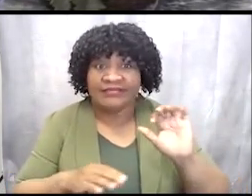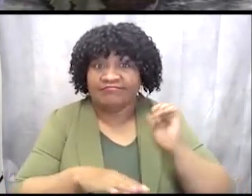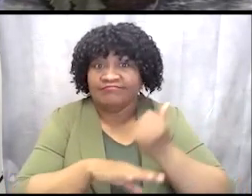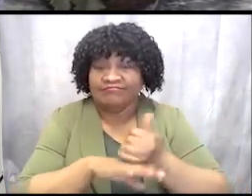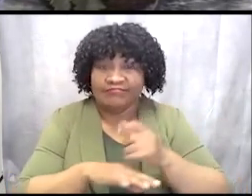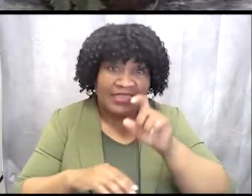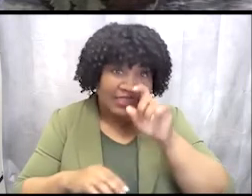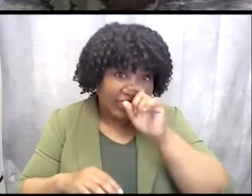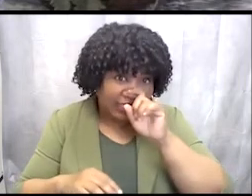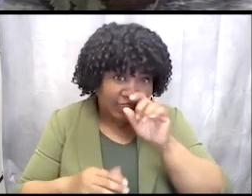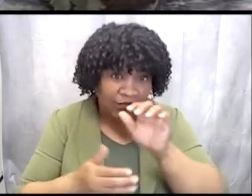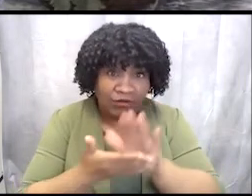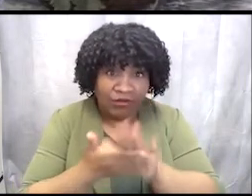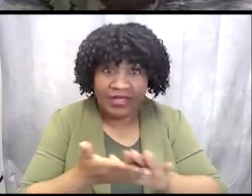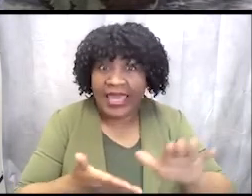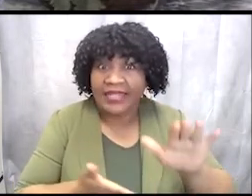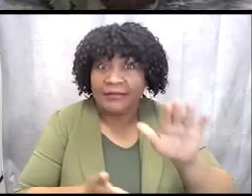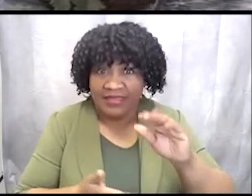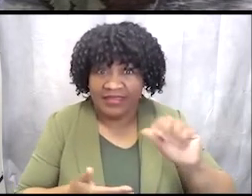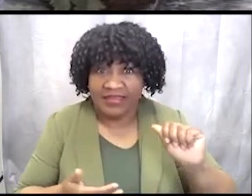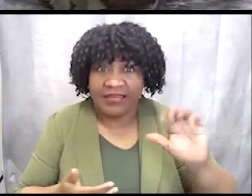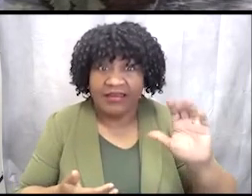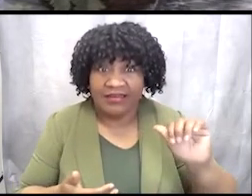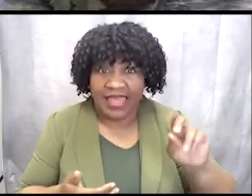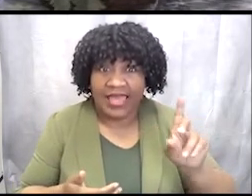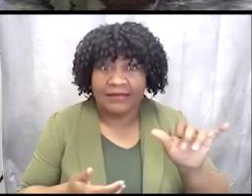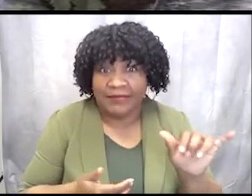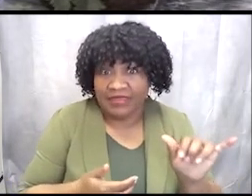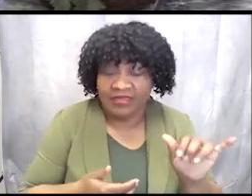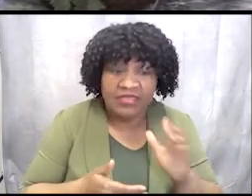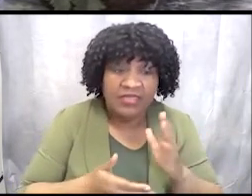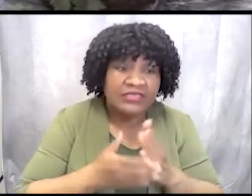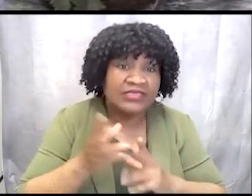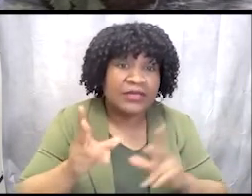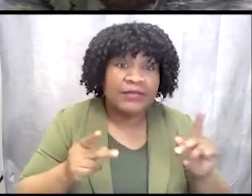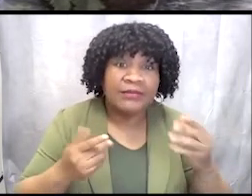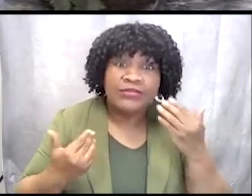and people either they don't know, or they don't wanna know,